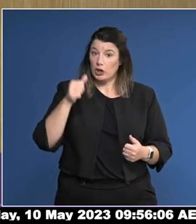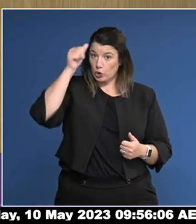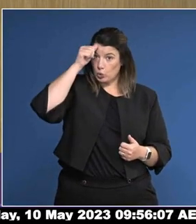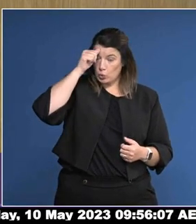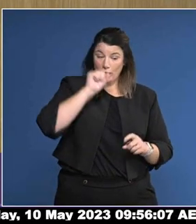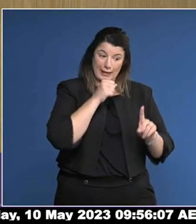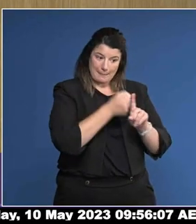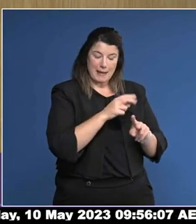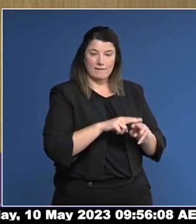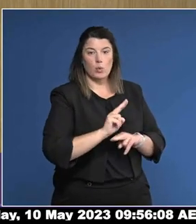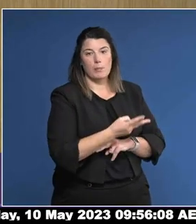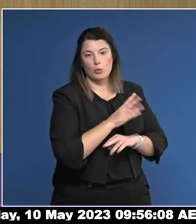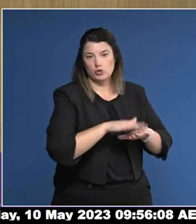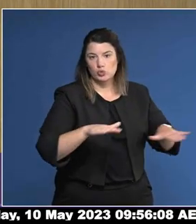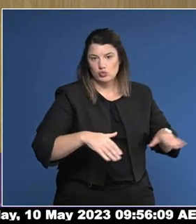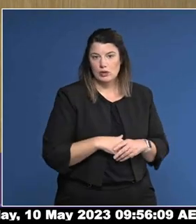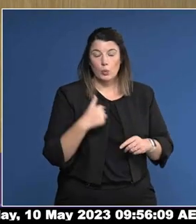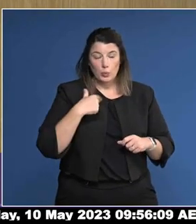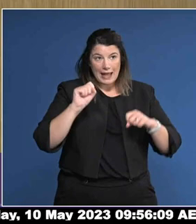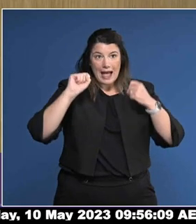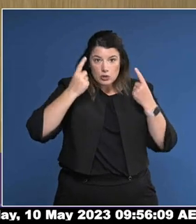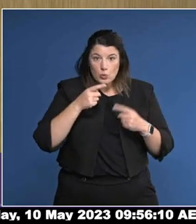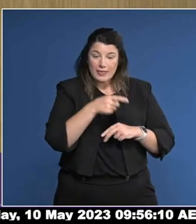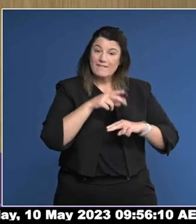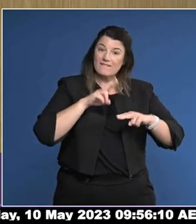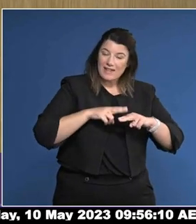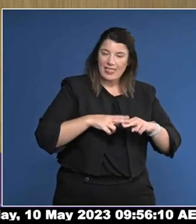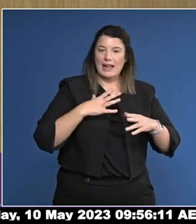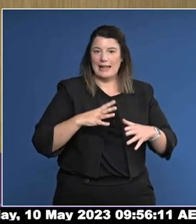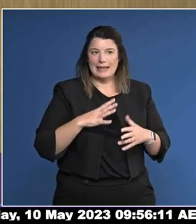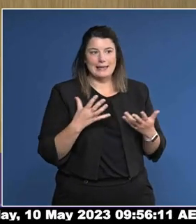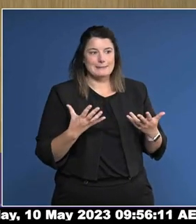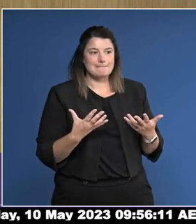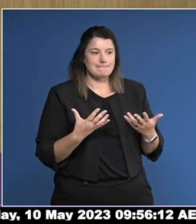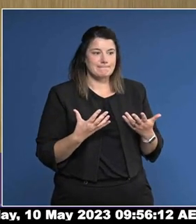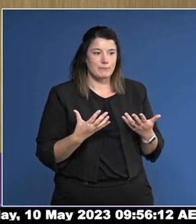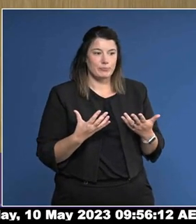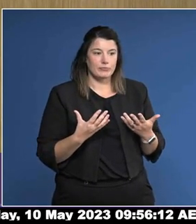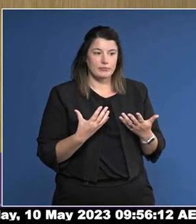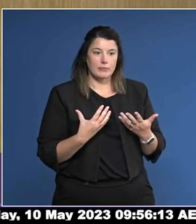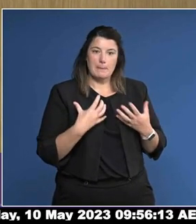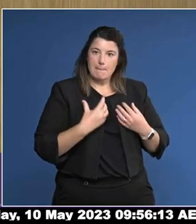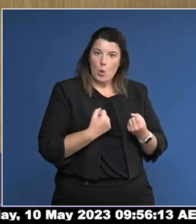children. We did understand that this father needed to increase his functioning and, in